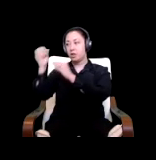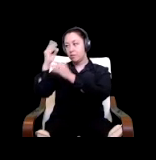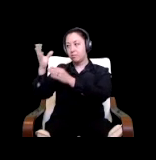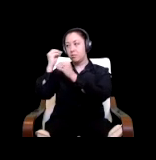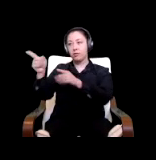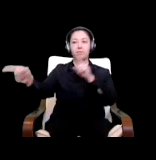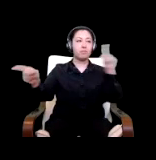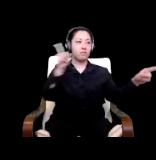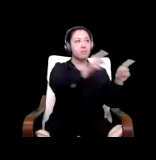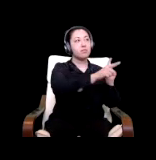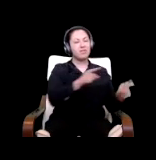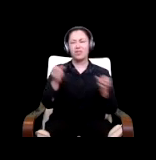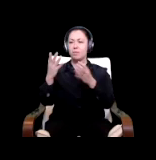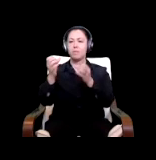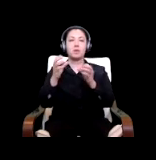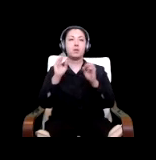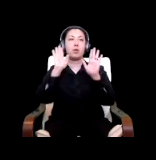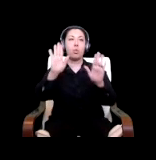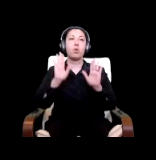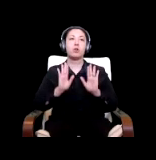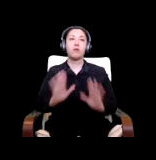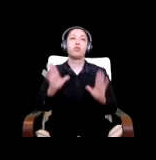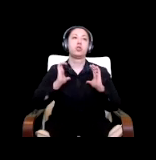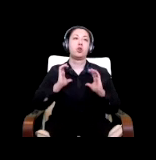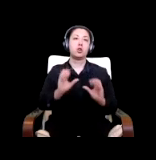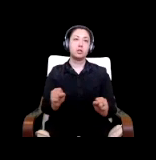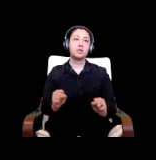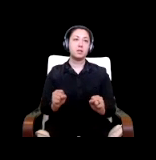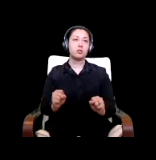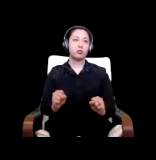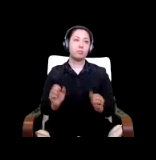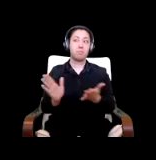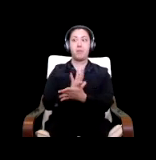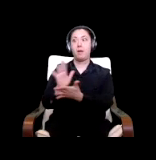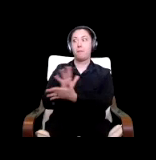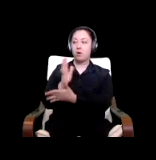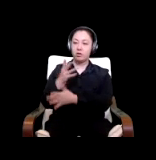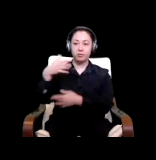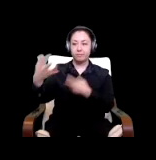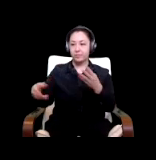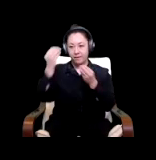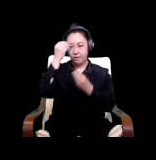excellent resources about charge and the CHARGE syndrome foundation has done a great job of